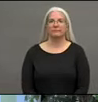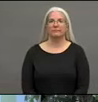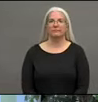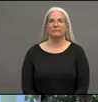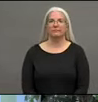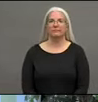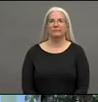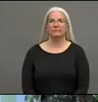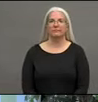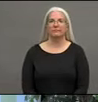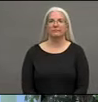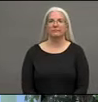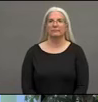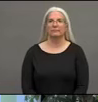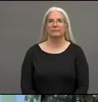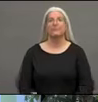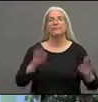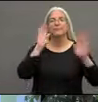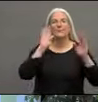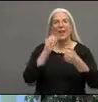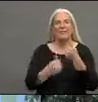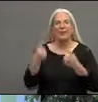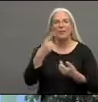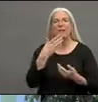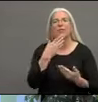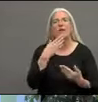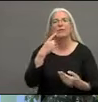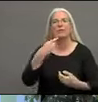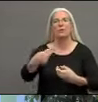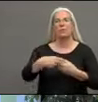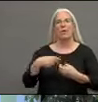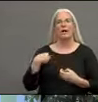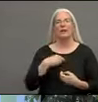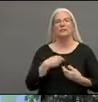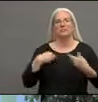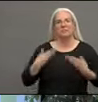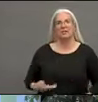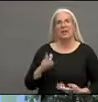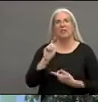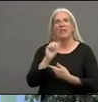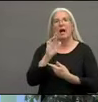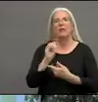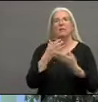Hi everybody and thank you for joining us. I'm Larry Little, Public Information Officer here at the Emergency Operations Center